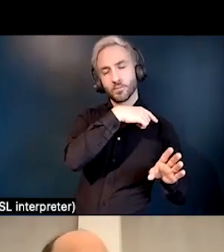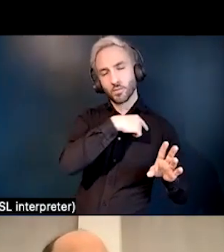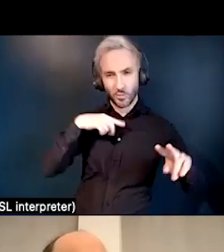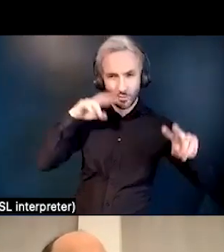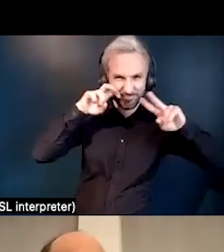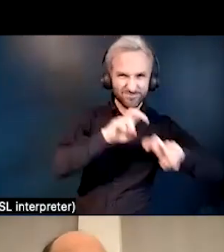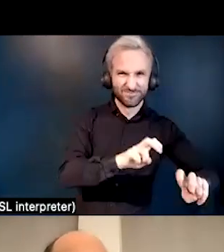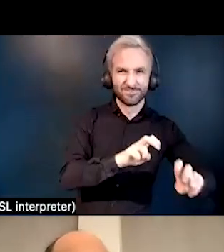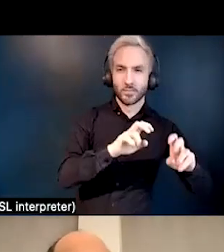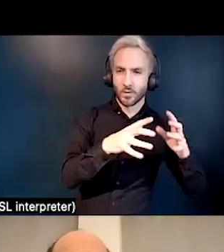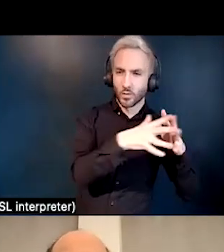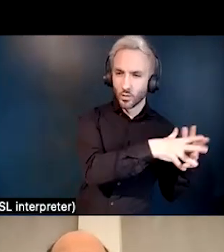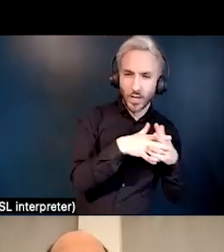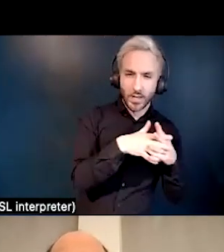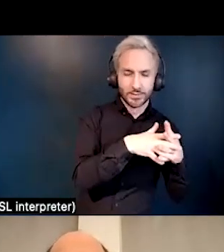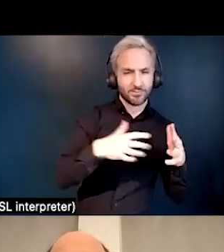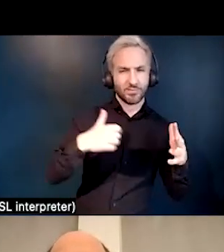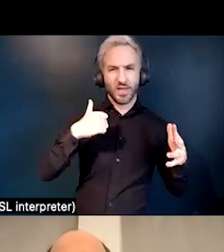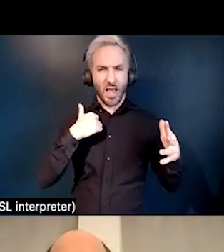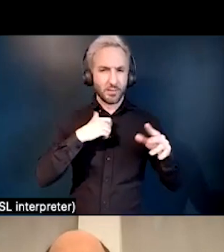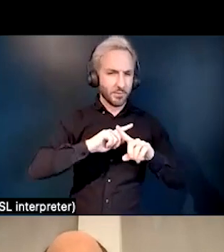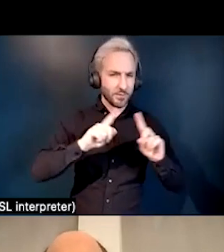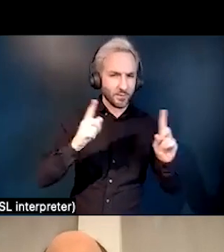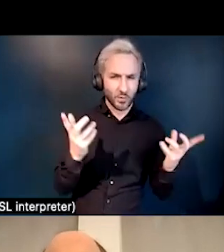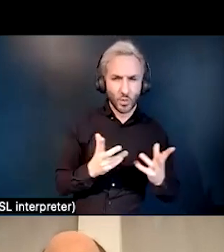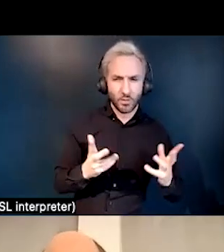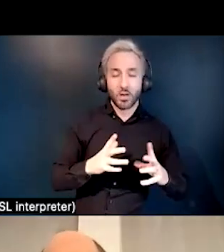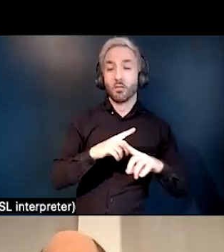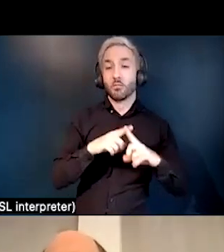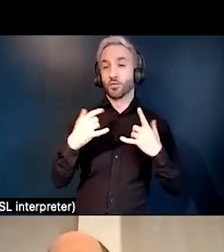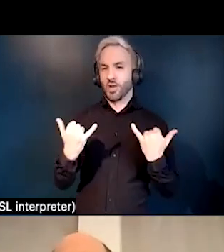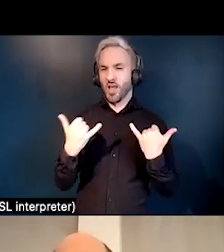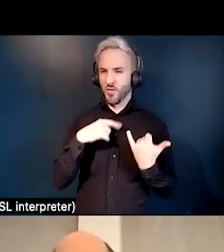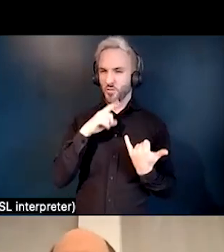distinctions between the U.S. and Canada. But today I'm talking really about the two